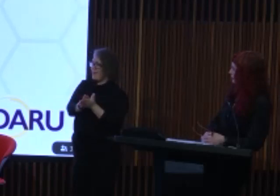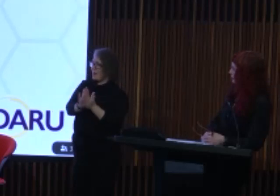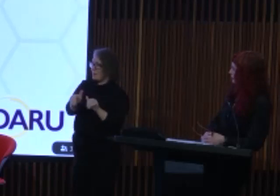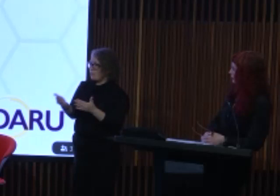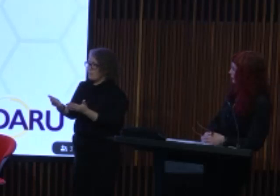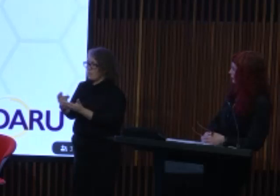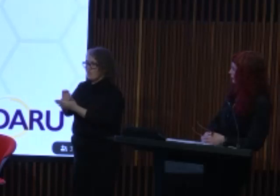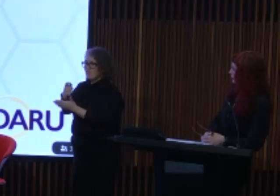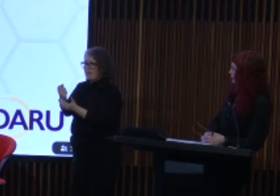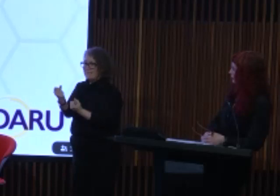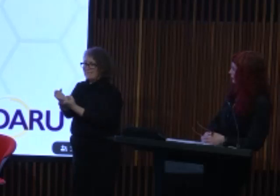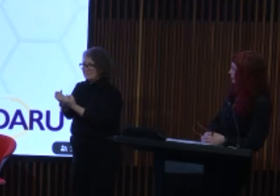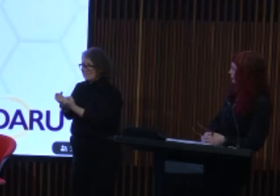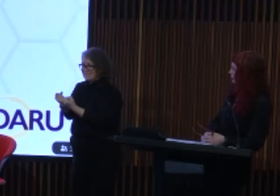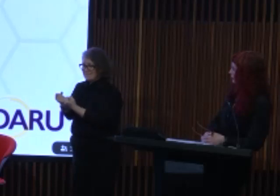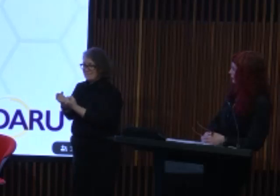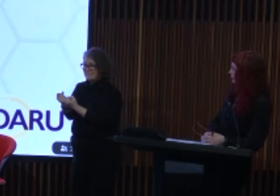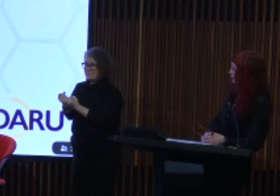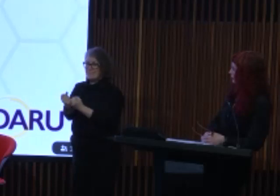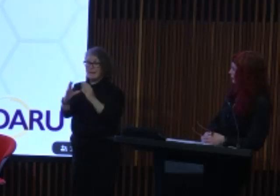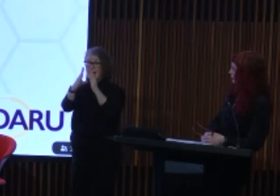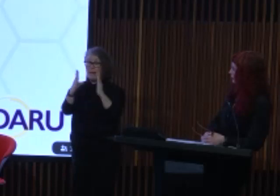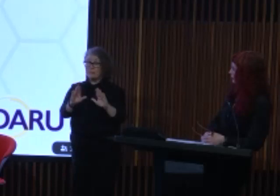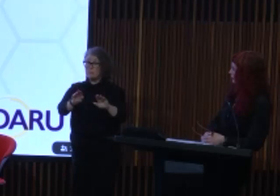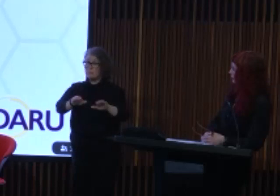in terms of stepping up and holding housing providers, be they private rental providers